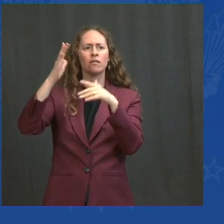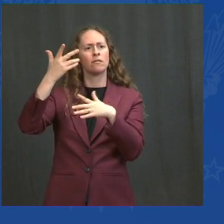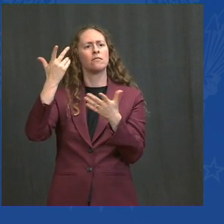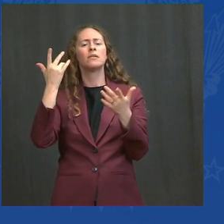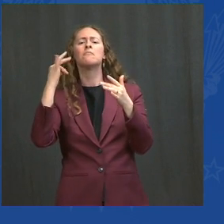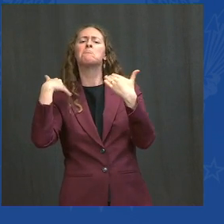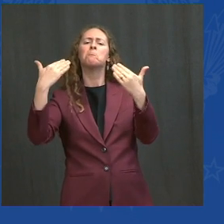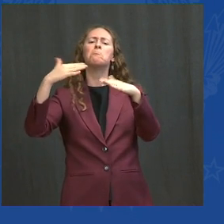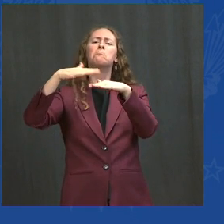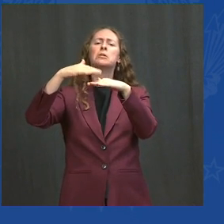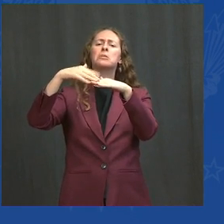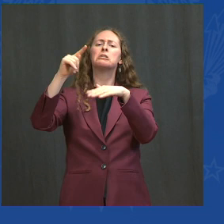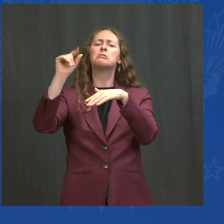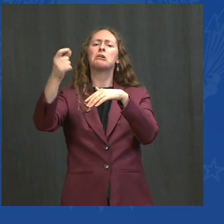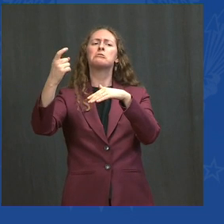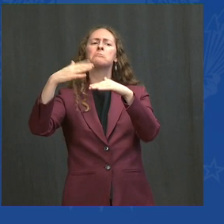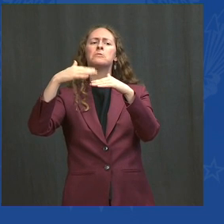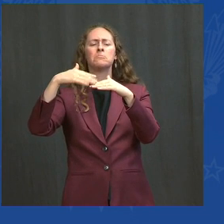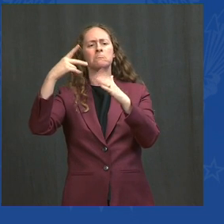you had to pay at least 15 percent of your earnings